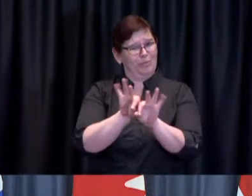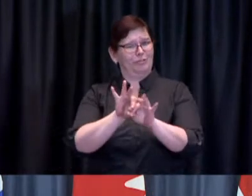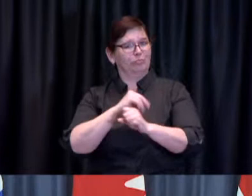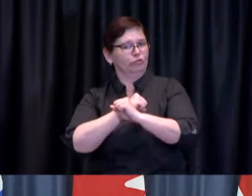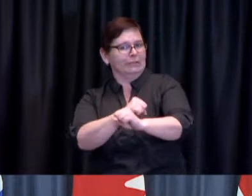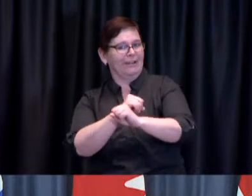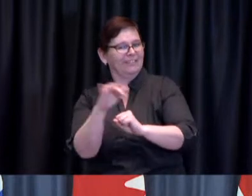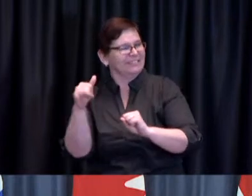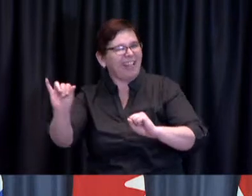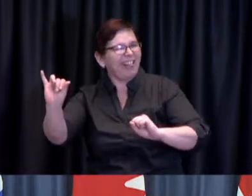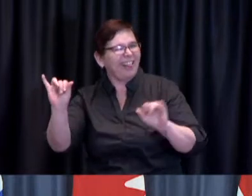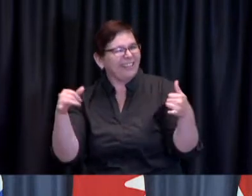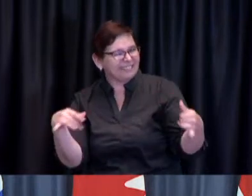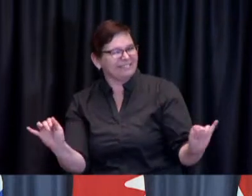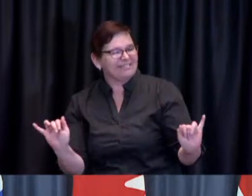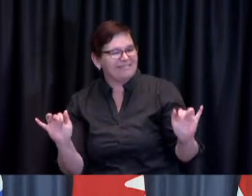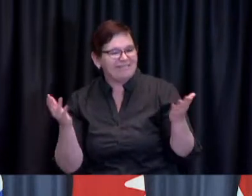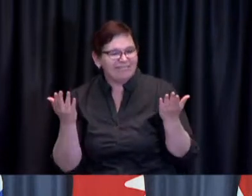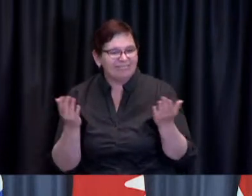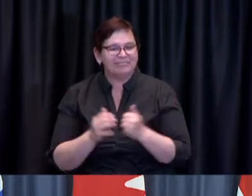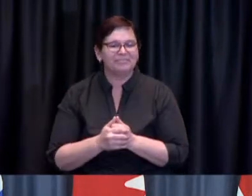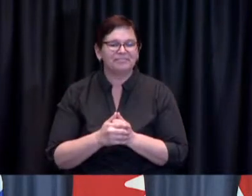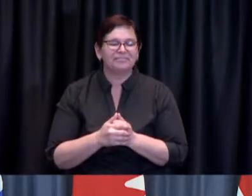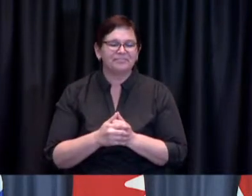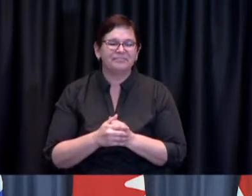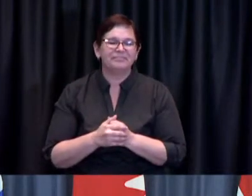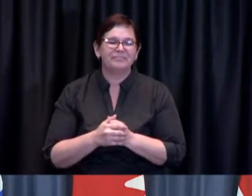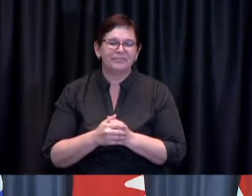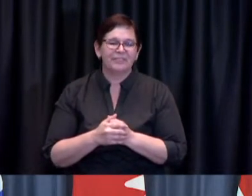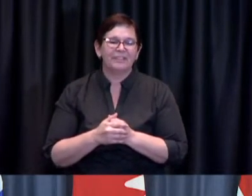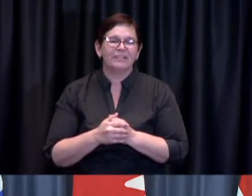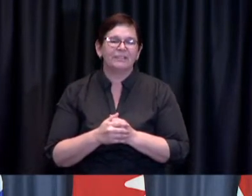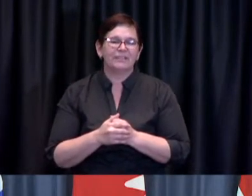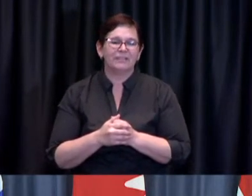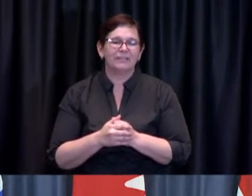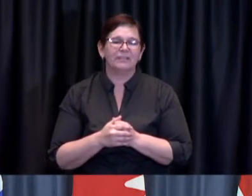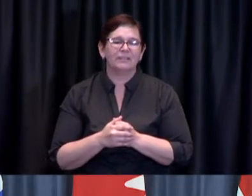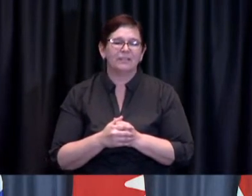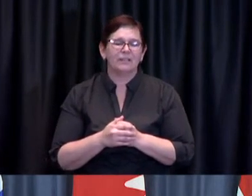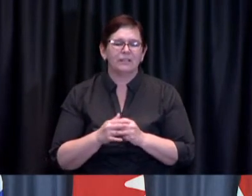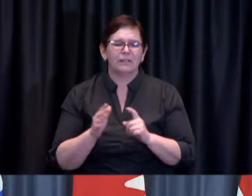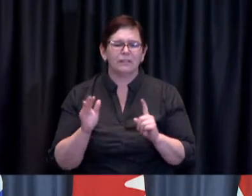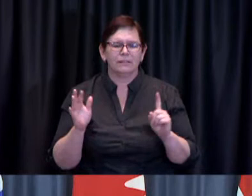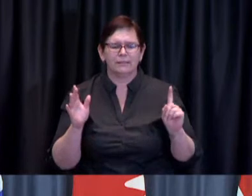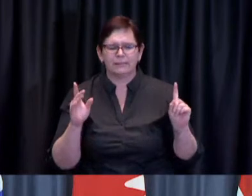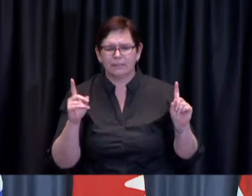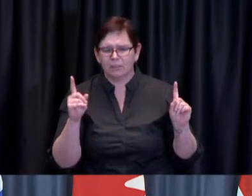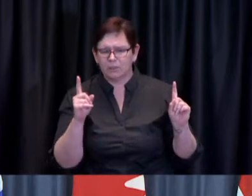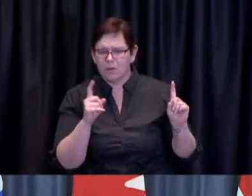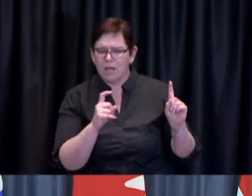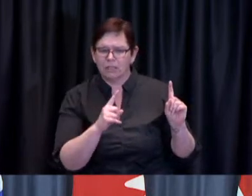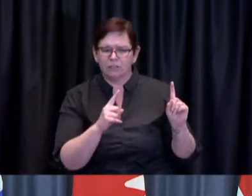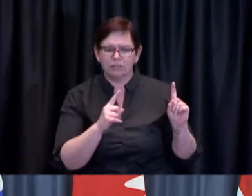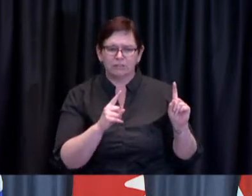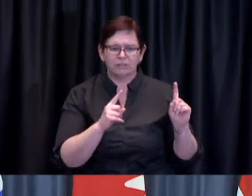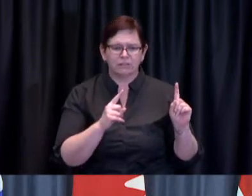oh we got a question